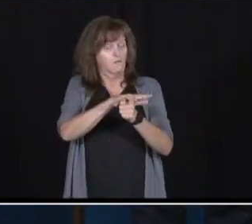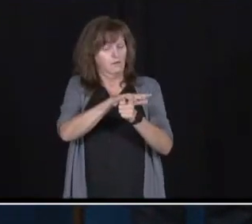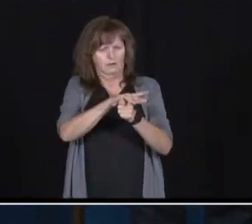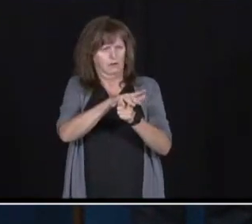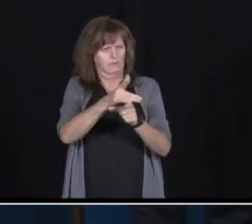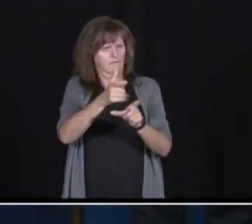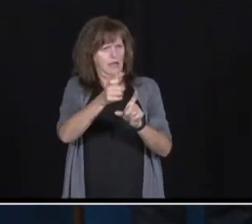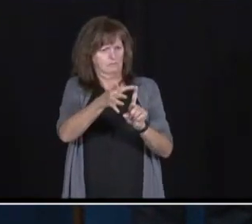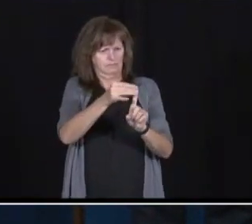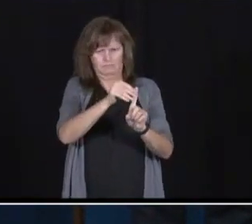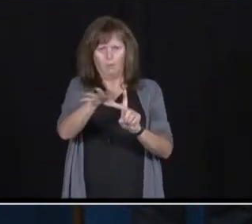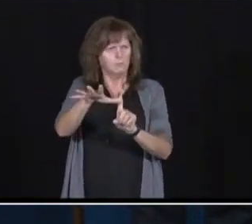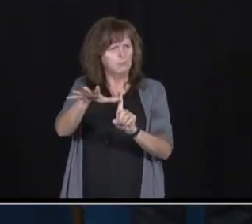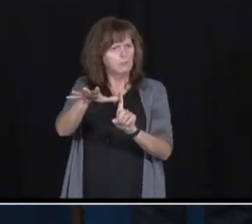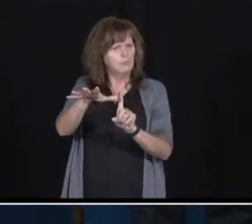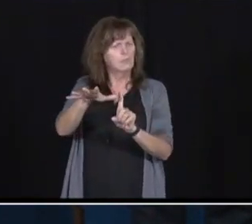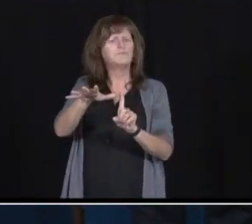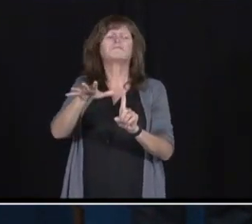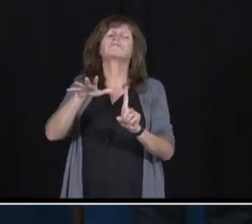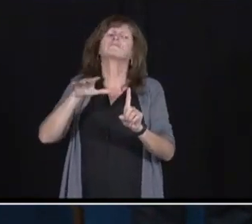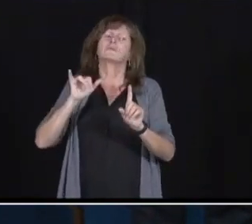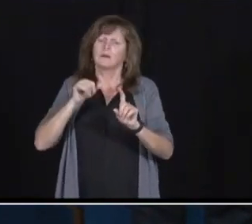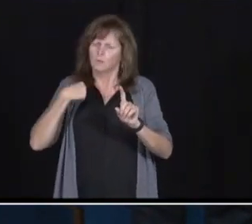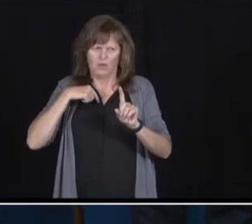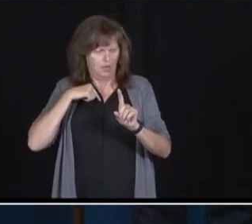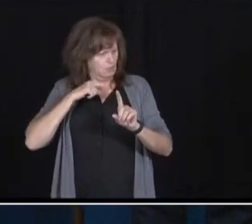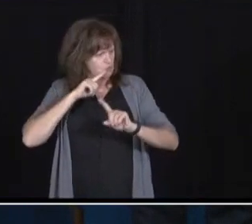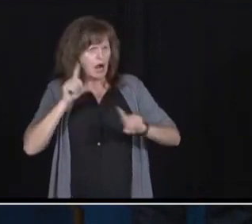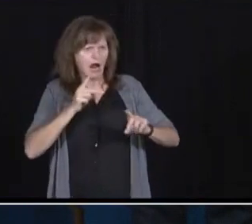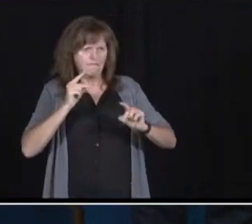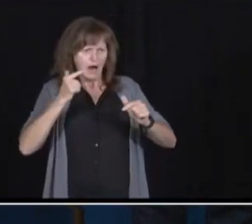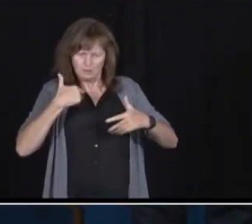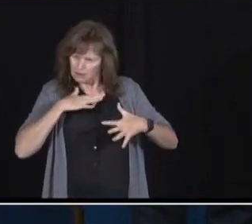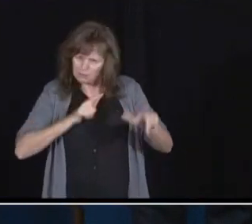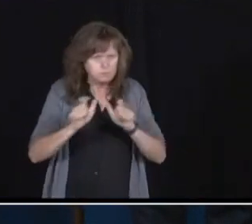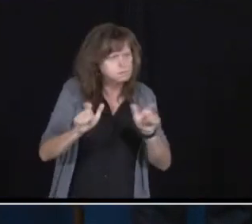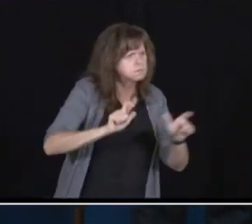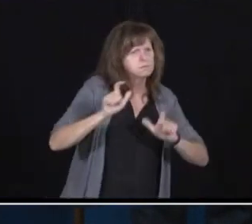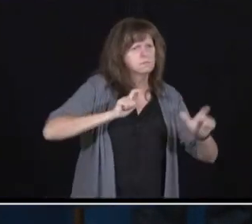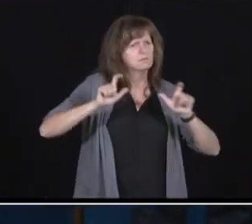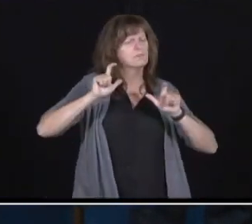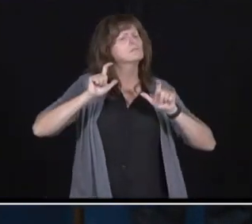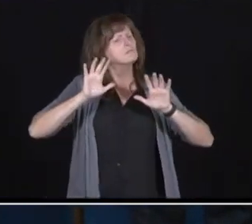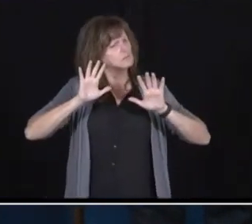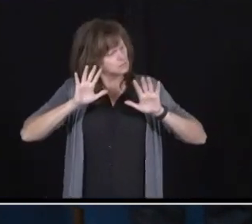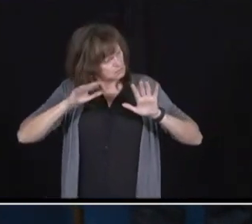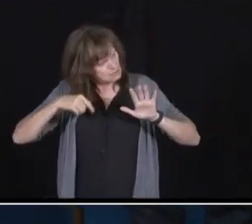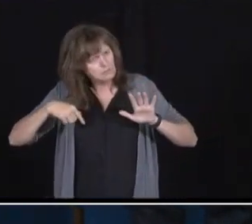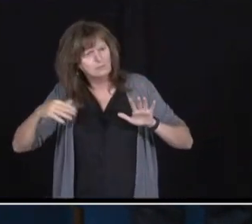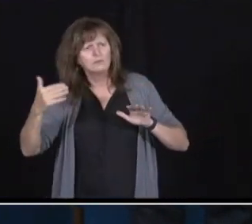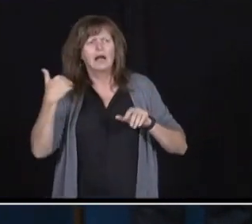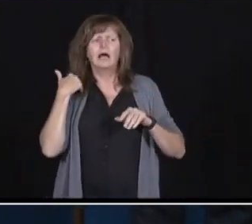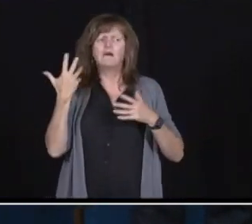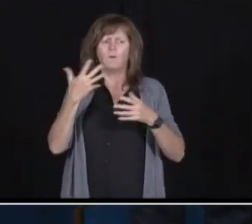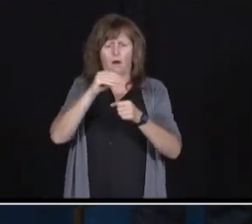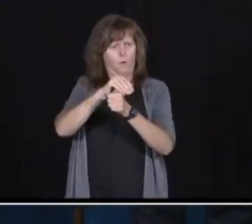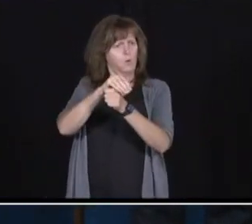it is that this virus can move quickly. So we need to be prepared to move quickly to. That is why today, we are releasing your